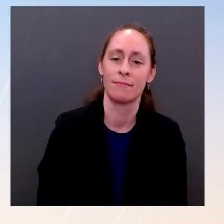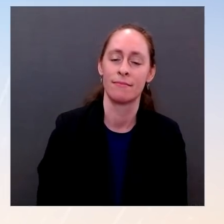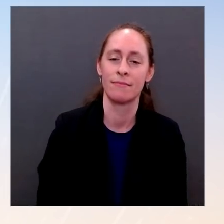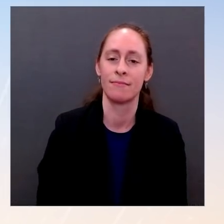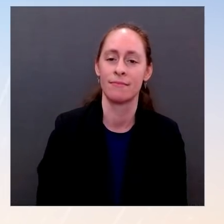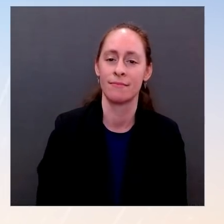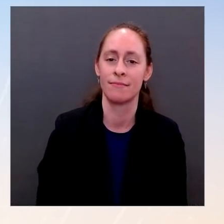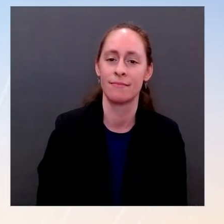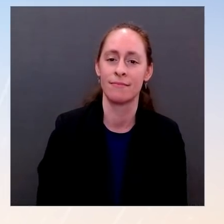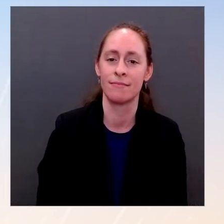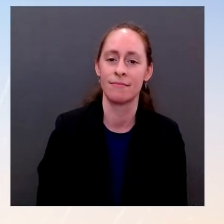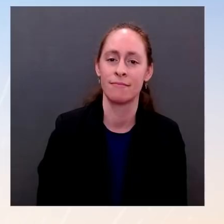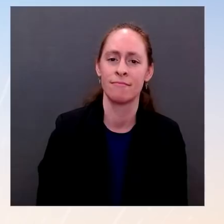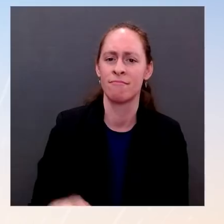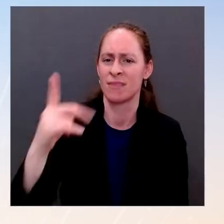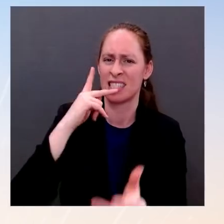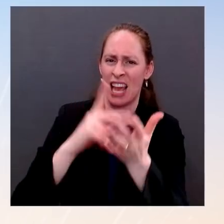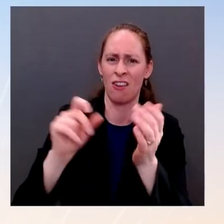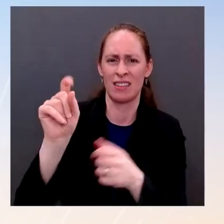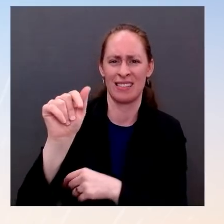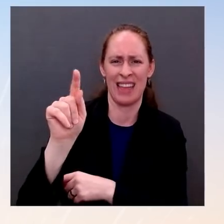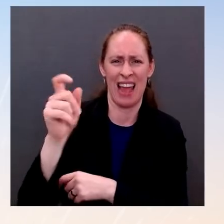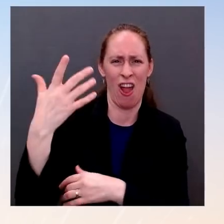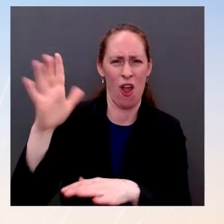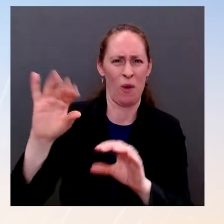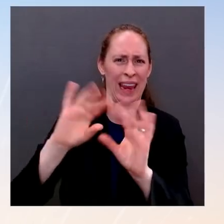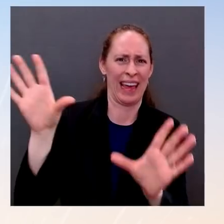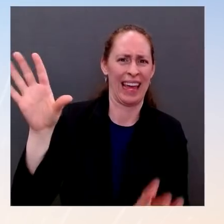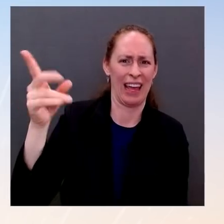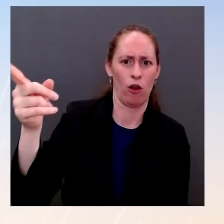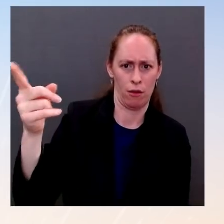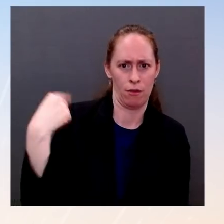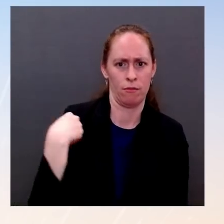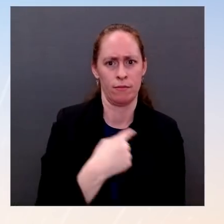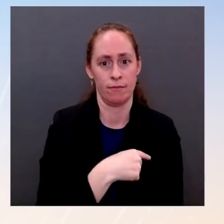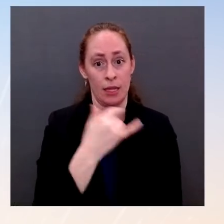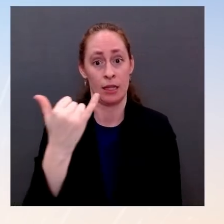is positioned to attack Ukraine. They, of course, could change their mind,